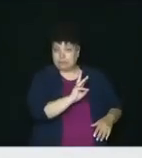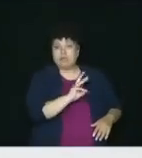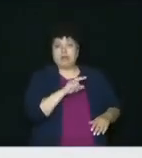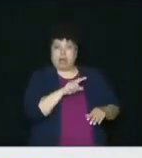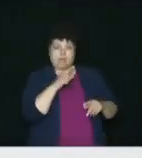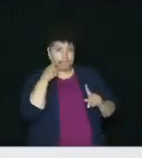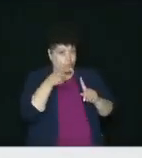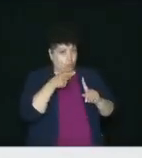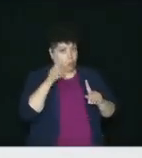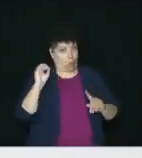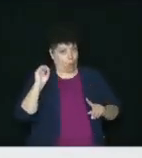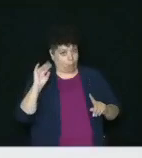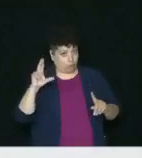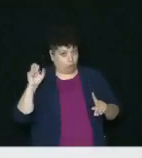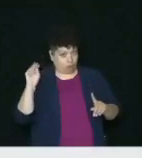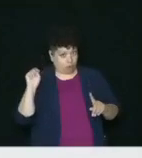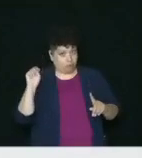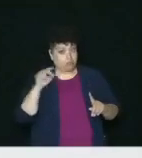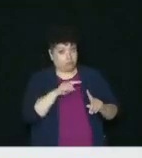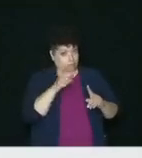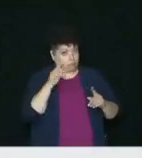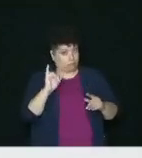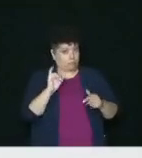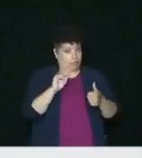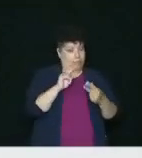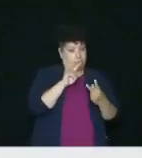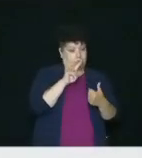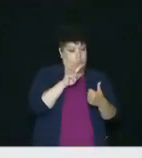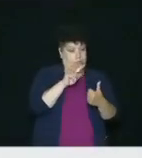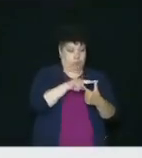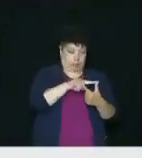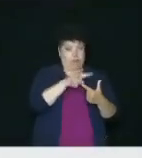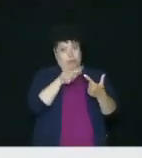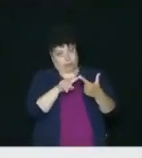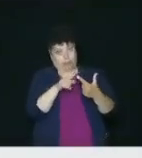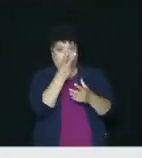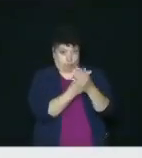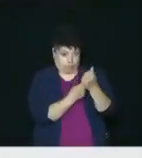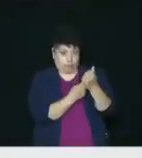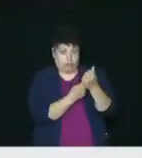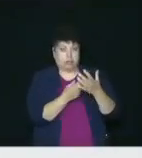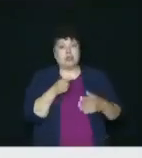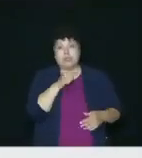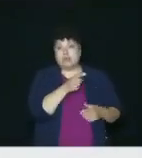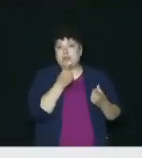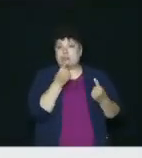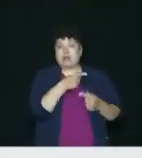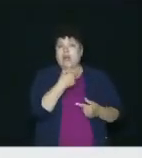THEY HAD MADE PLANS TO STUDY